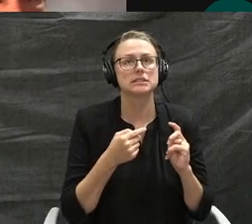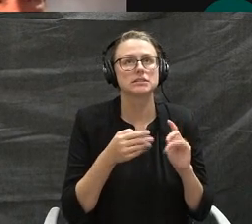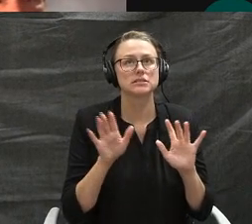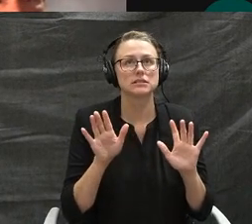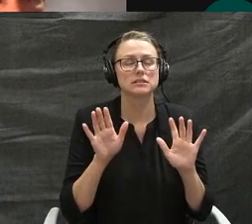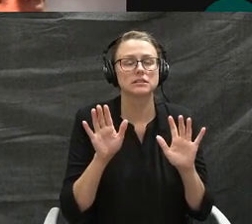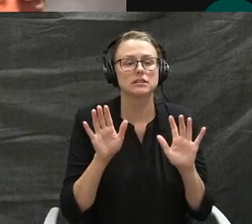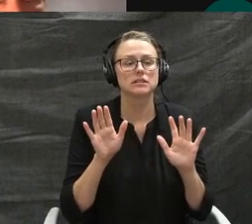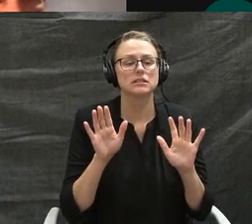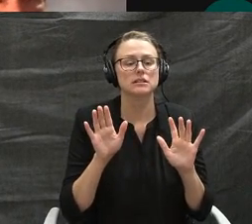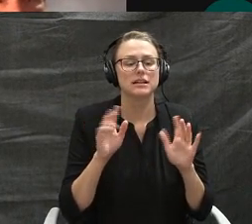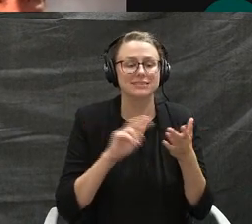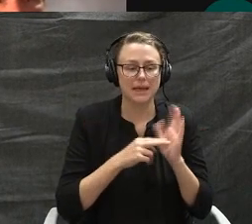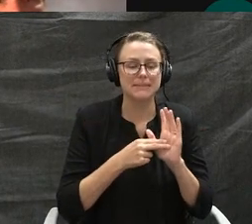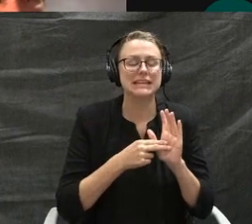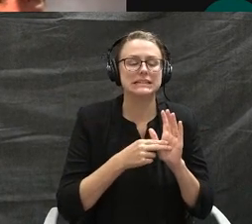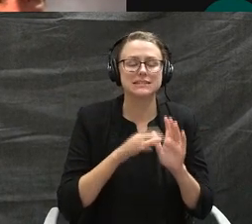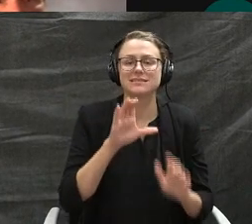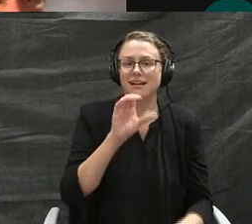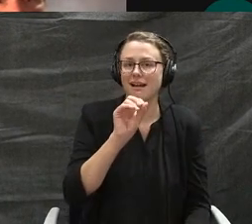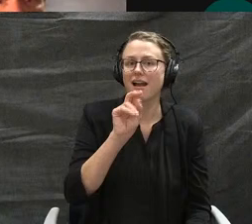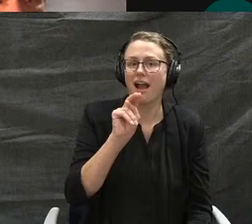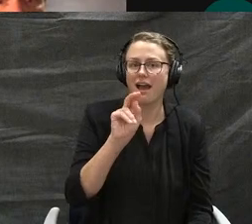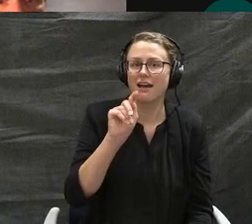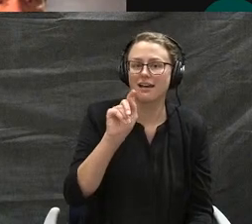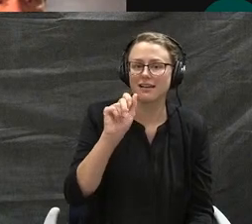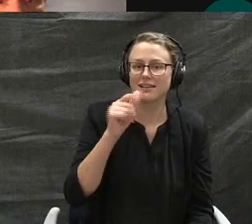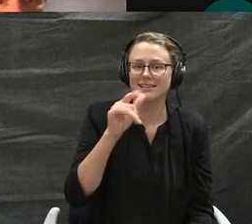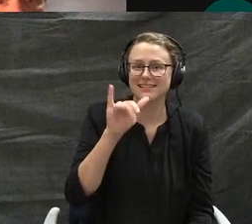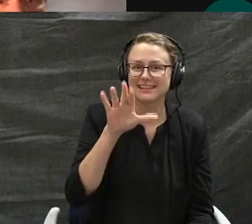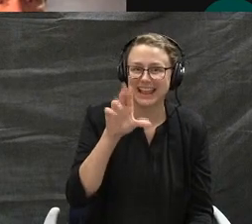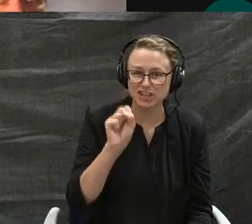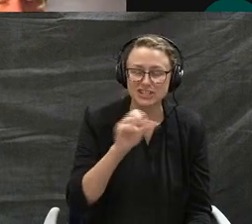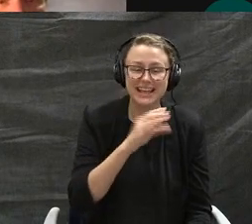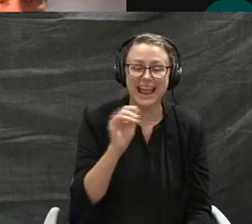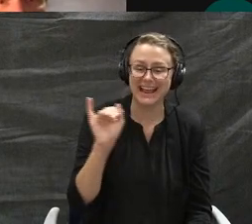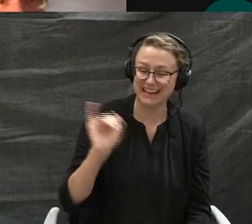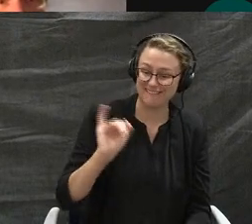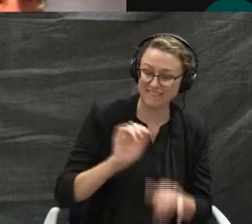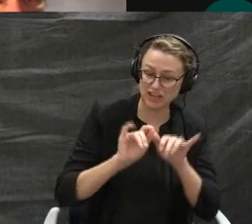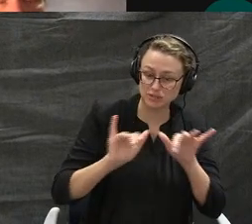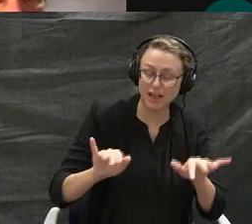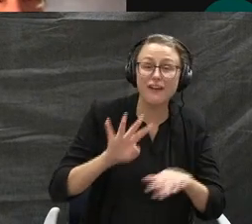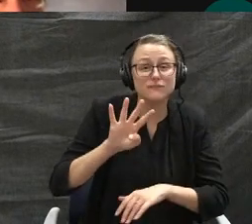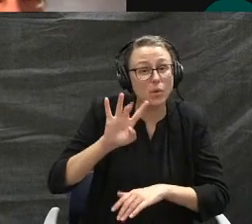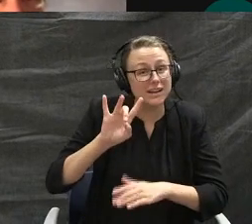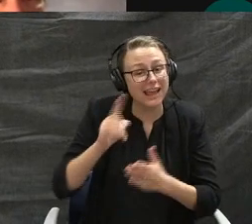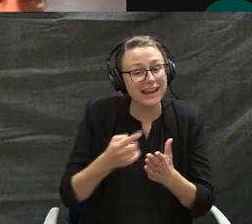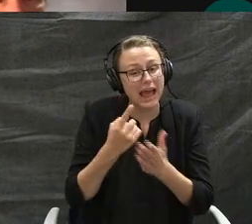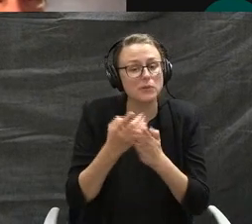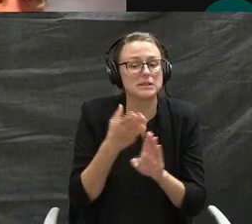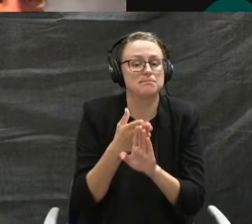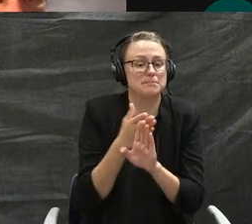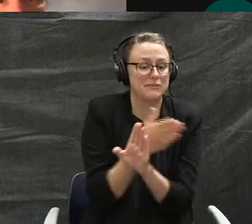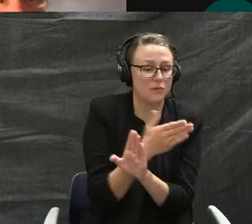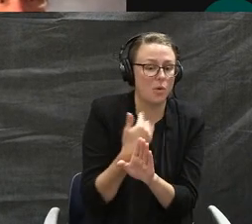considering them to be contagious and infectious 48 hours before they have symptoms. So again, each case is going to